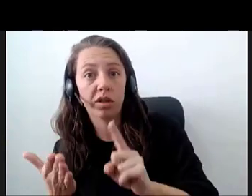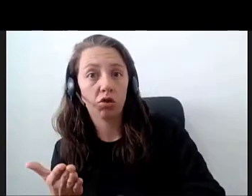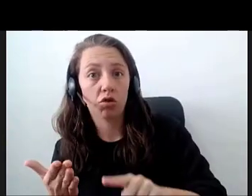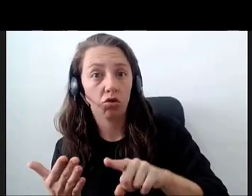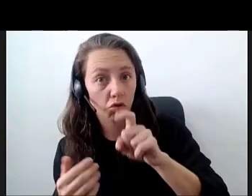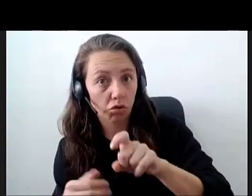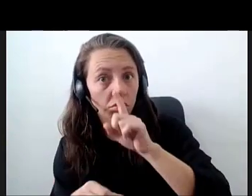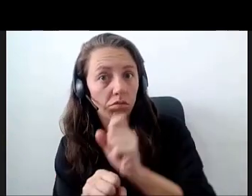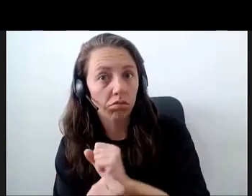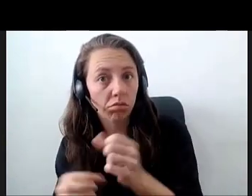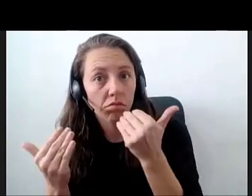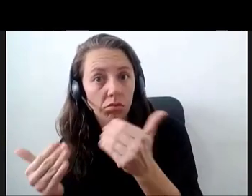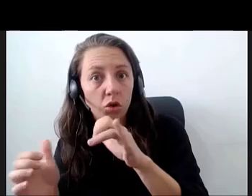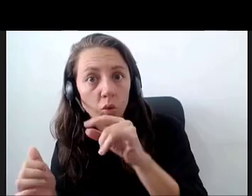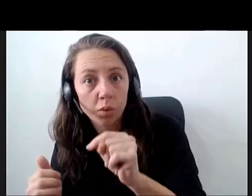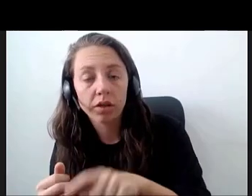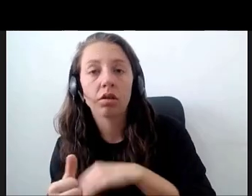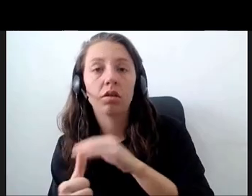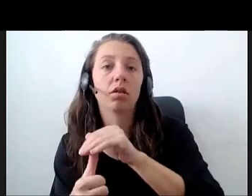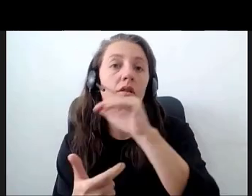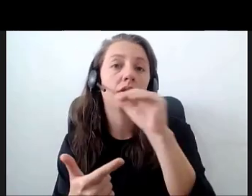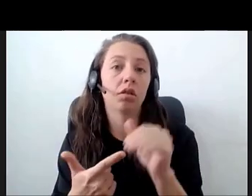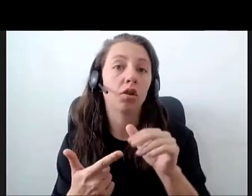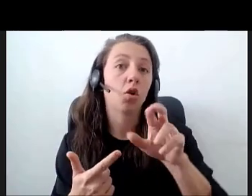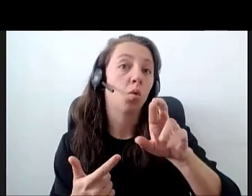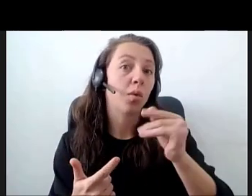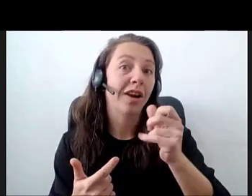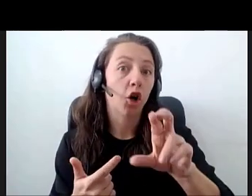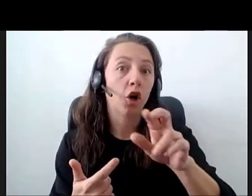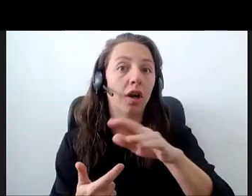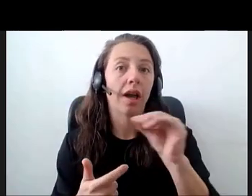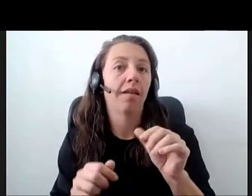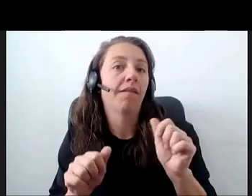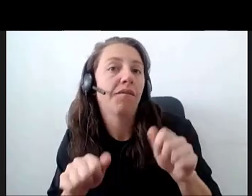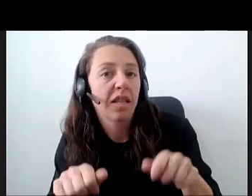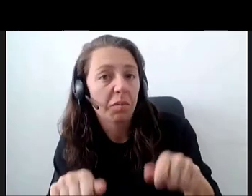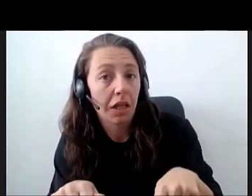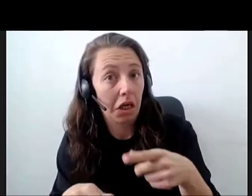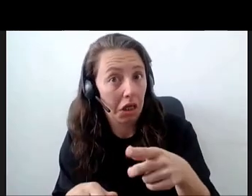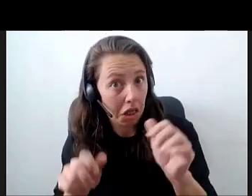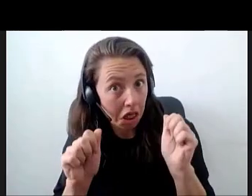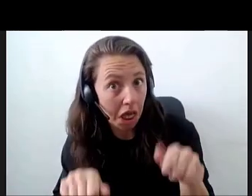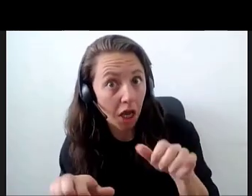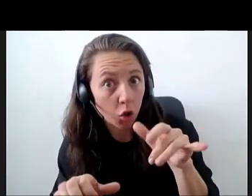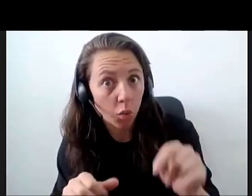Rigor and feasibility. Can that research be done? And expertise and resources.